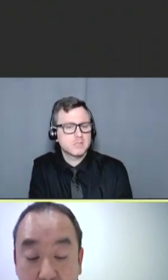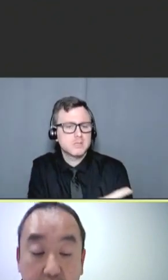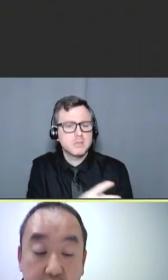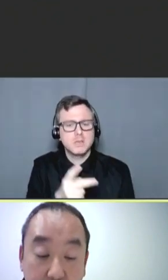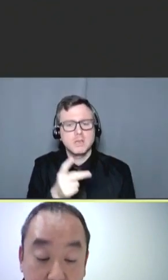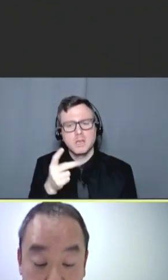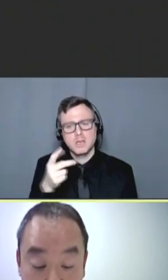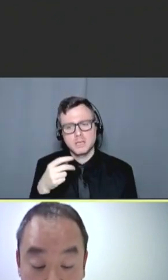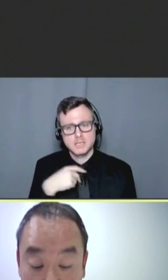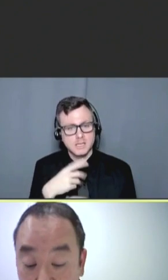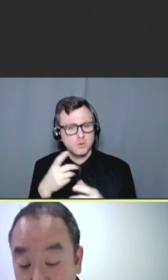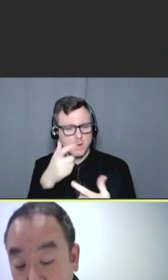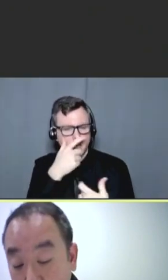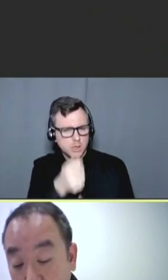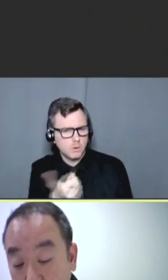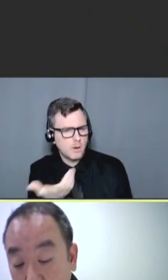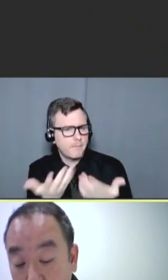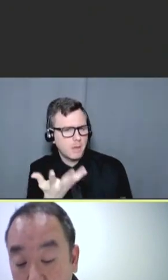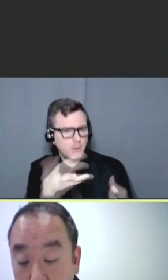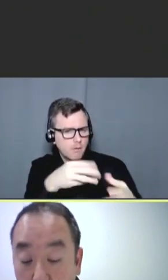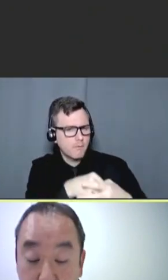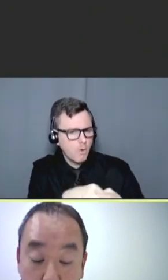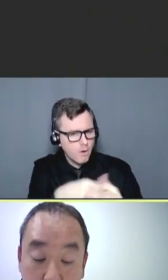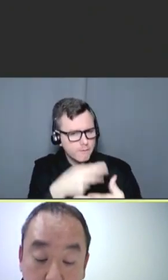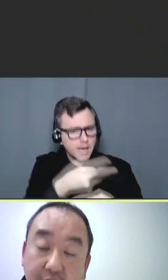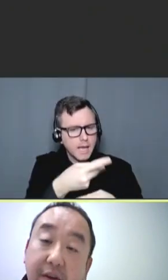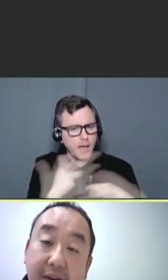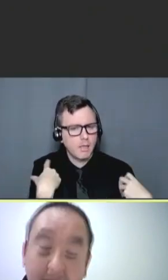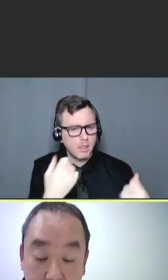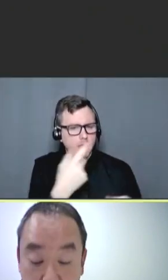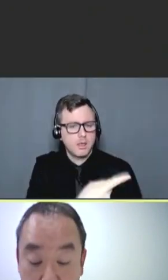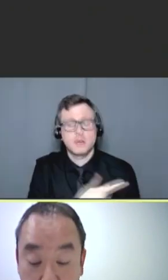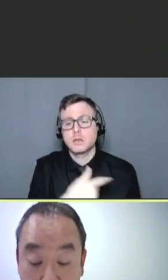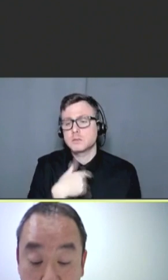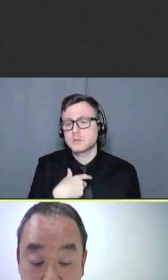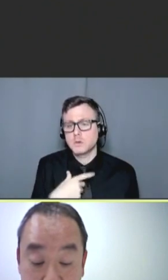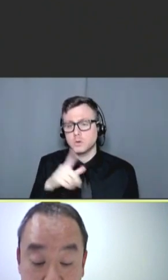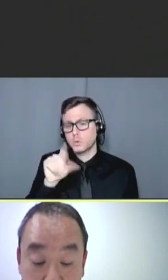care during these events over the summer. Over 20 percent of these individuals who contacted